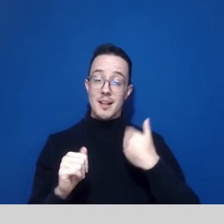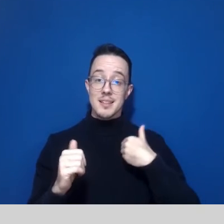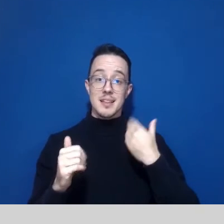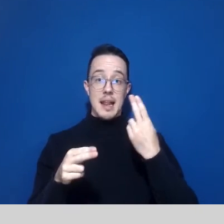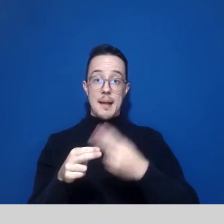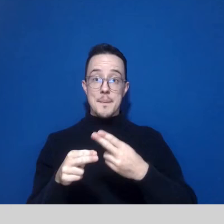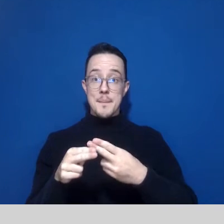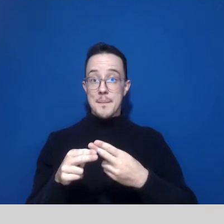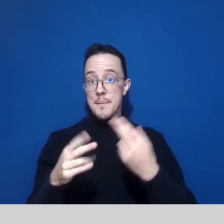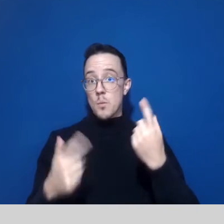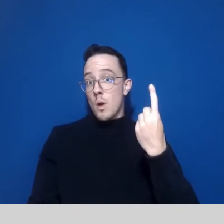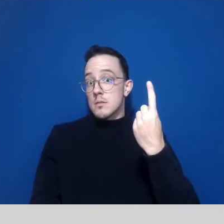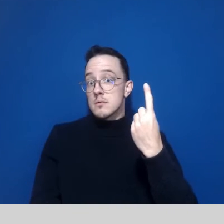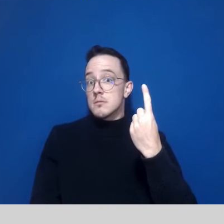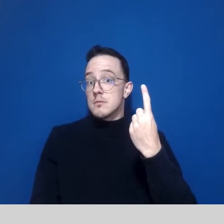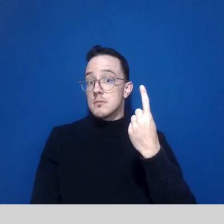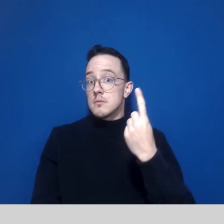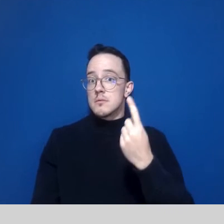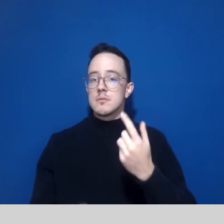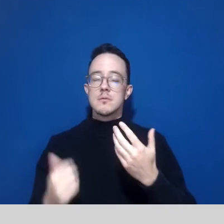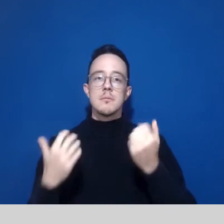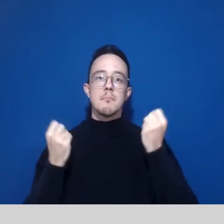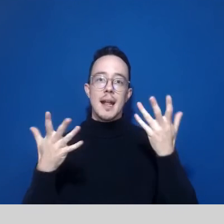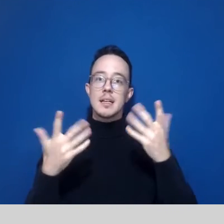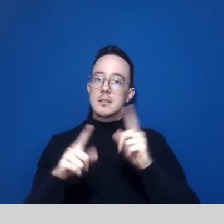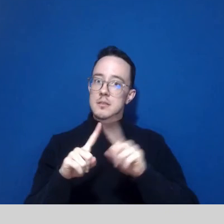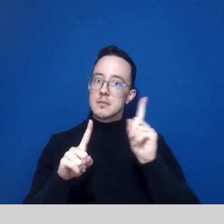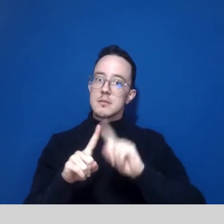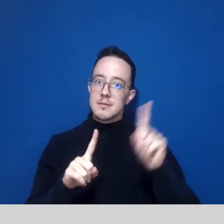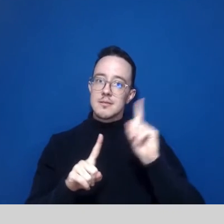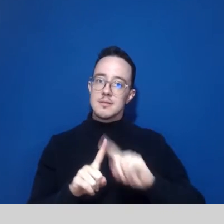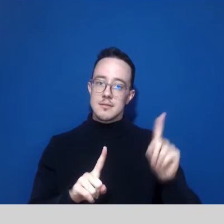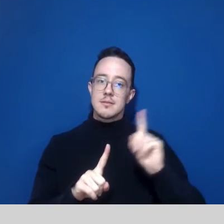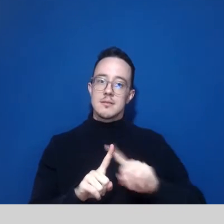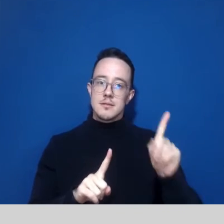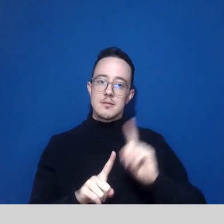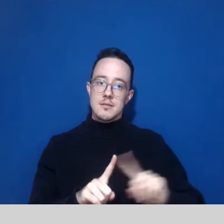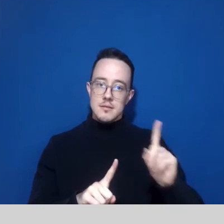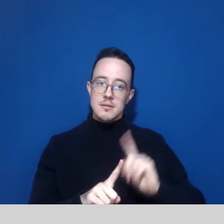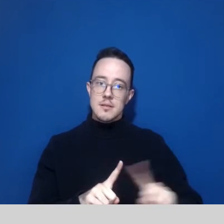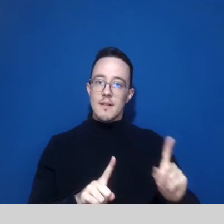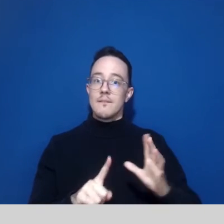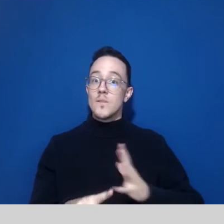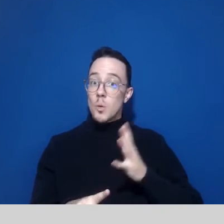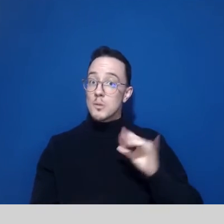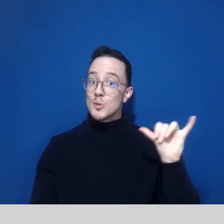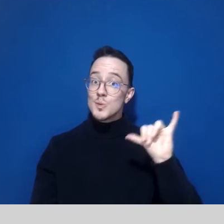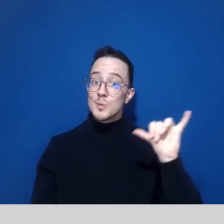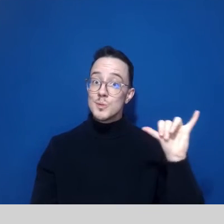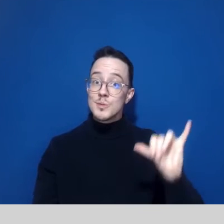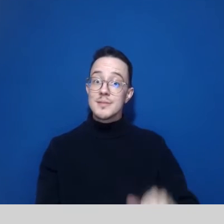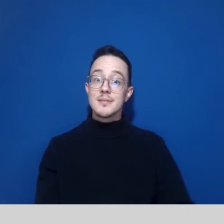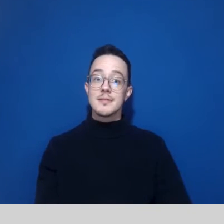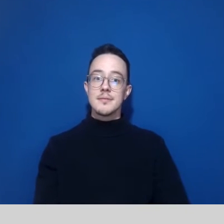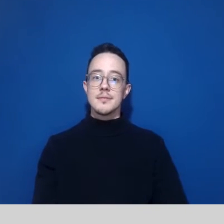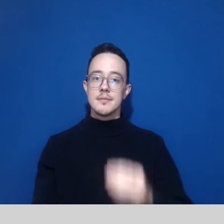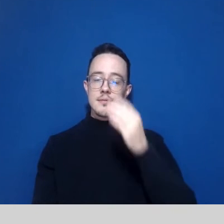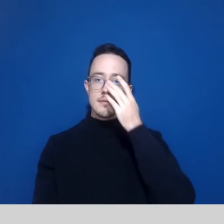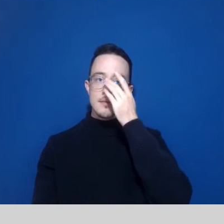So for example, someone has only a name, and there are plenty of all these forms to the liability.